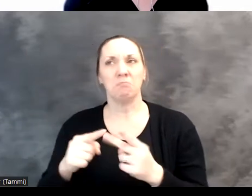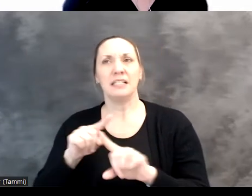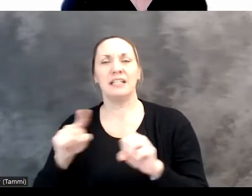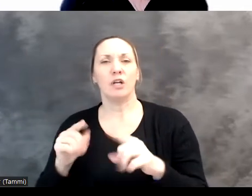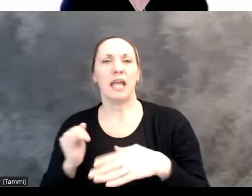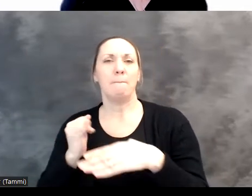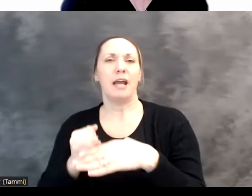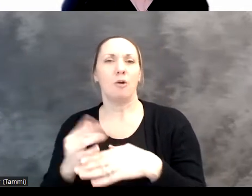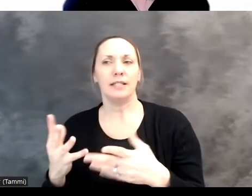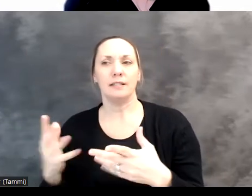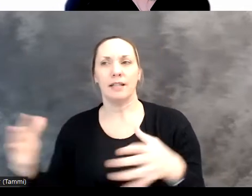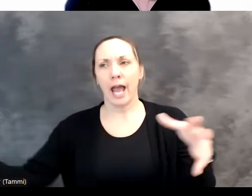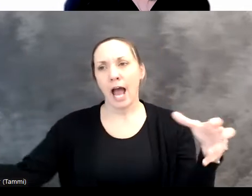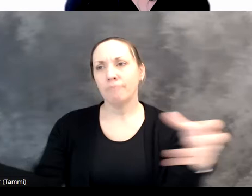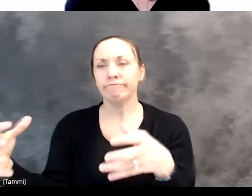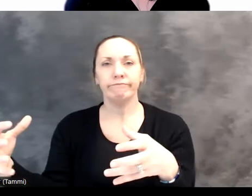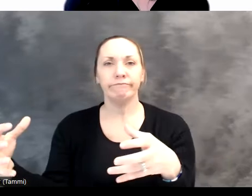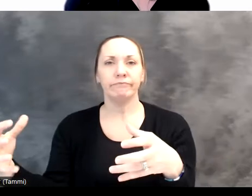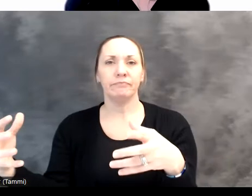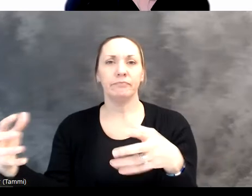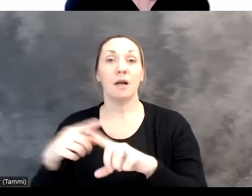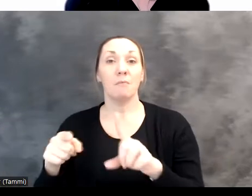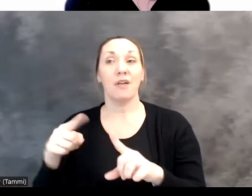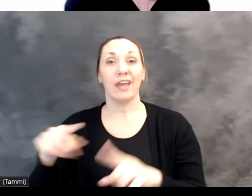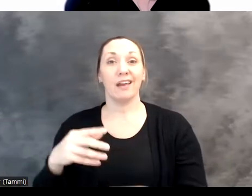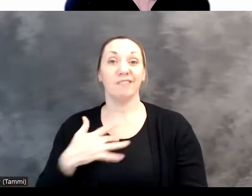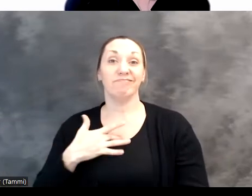you know, essential tremor and some injuries, different impairments